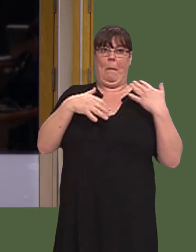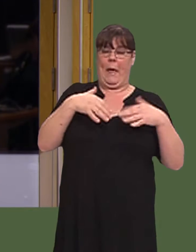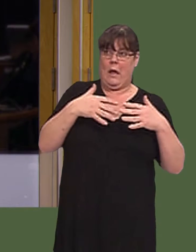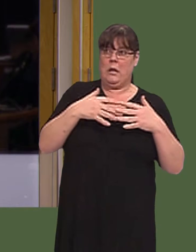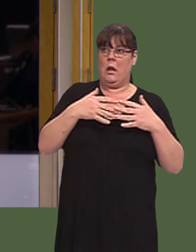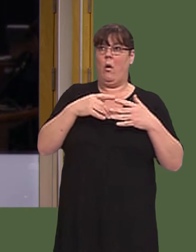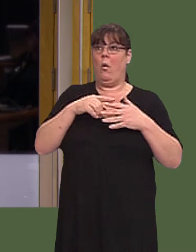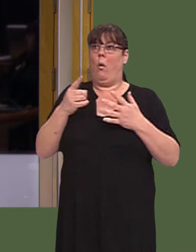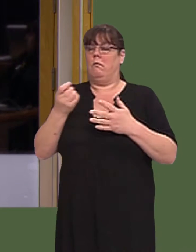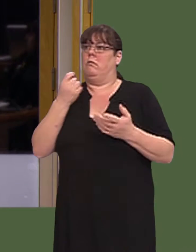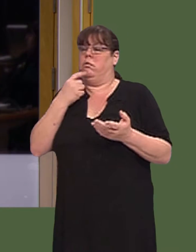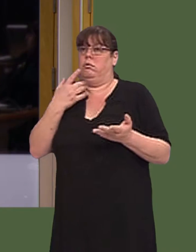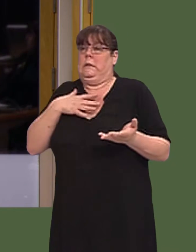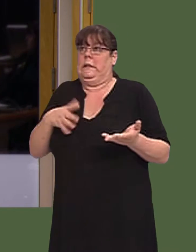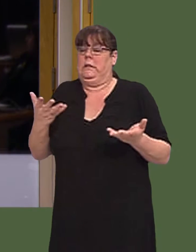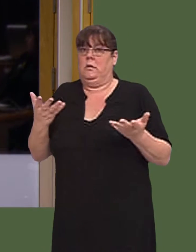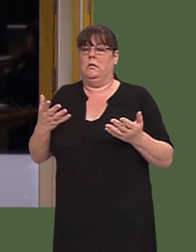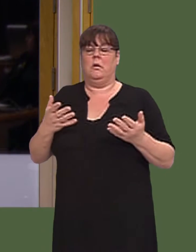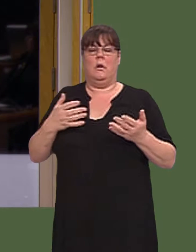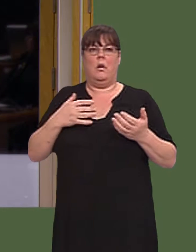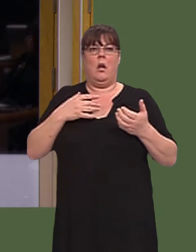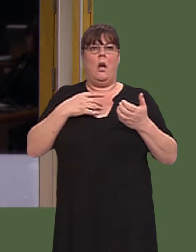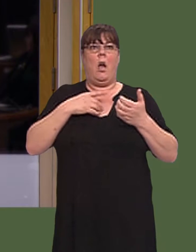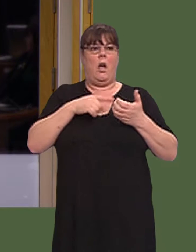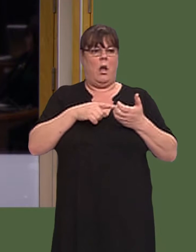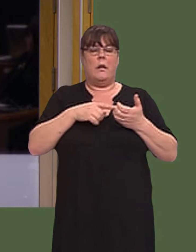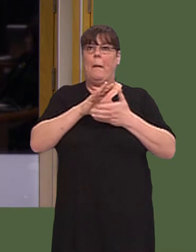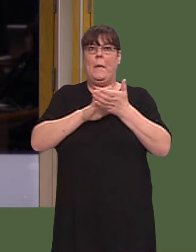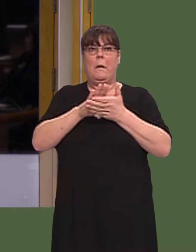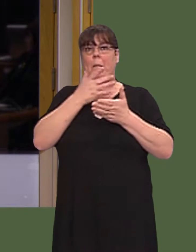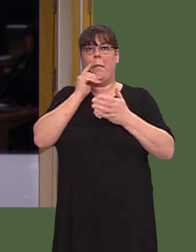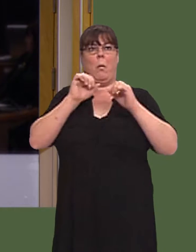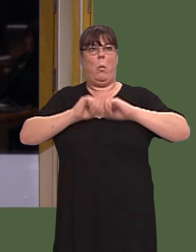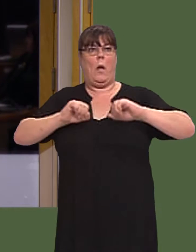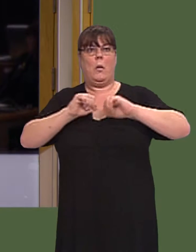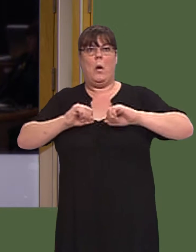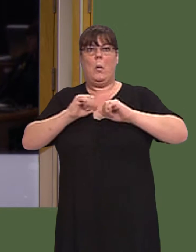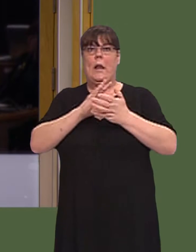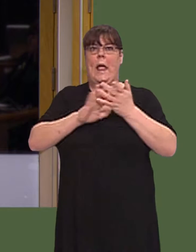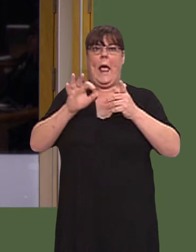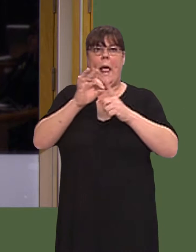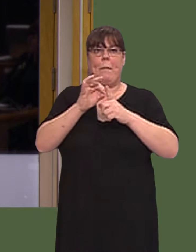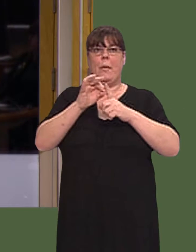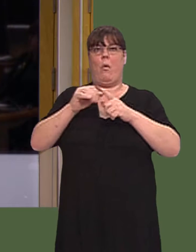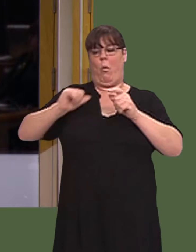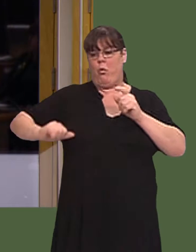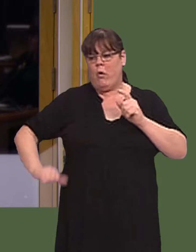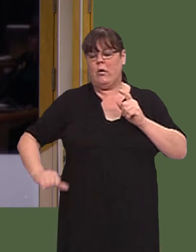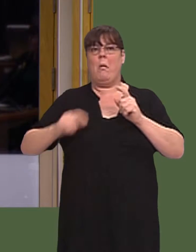Now, people waiting for hip operations can get very depressed from the constant painóI